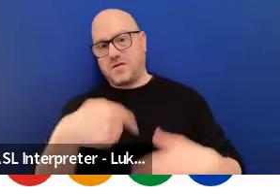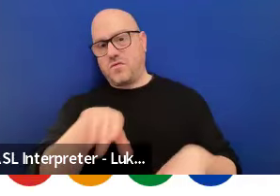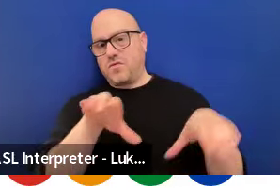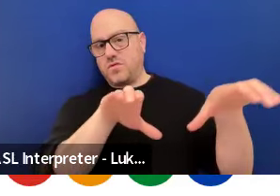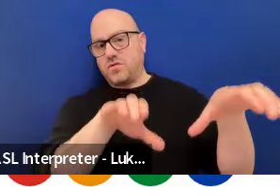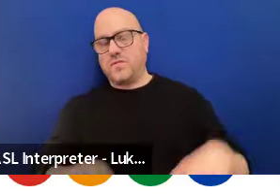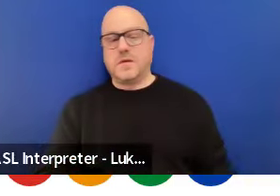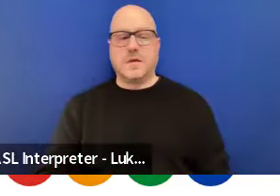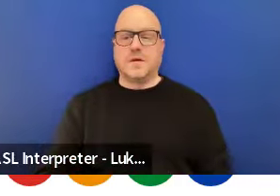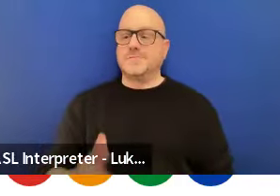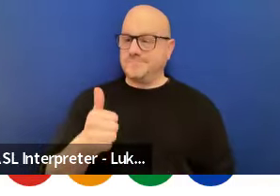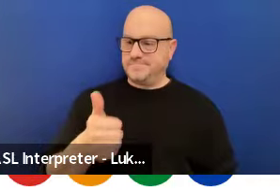I WANT TO SAY THANK YOU FOR EVERYTHING YOU DO.